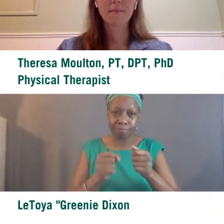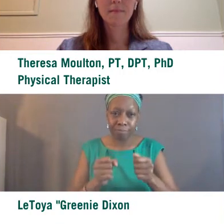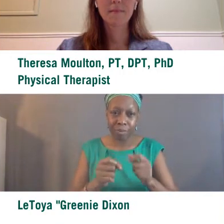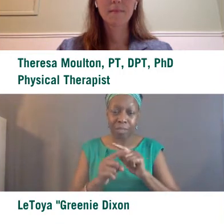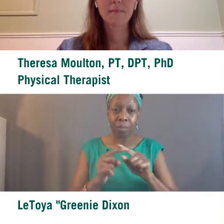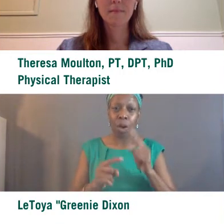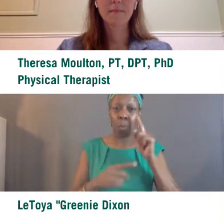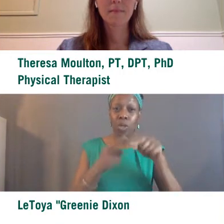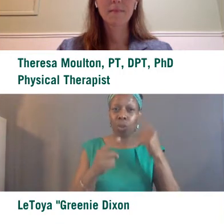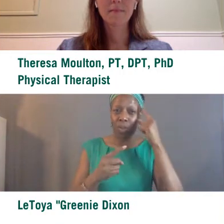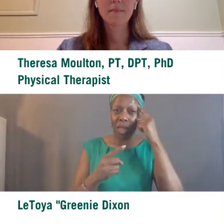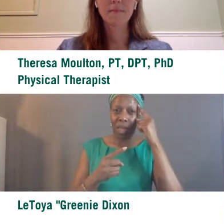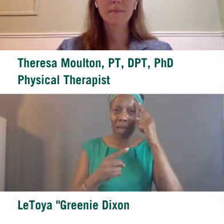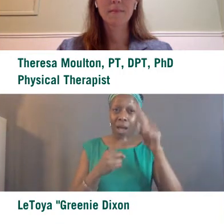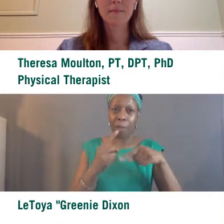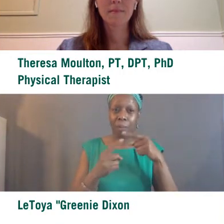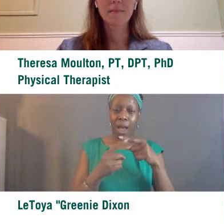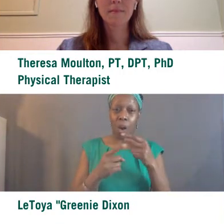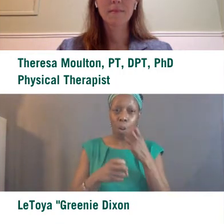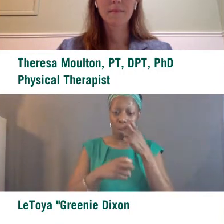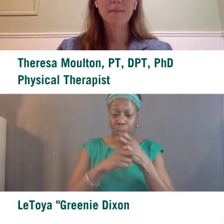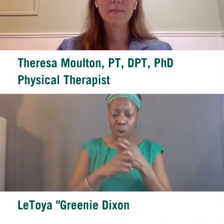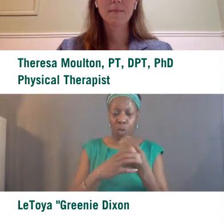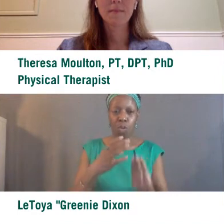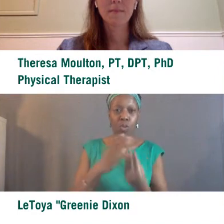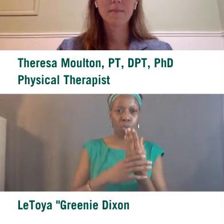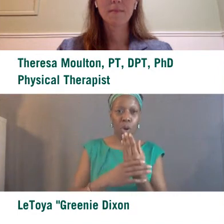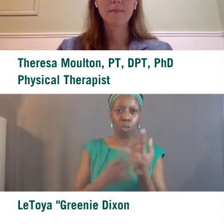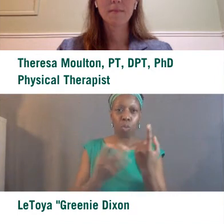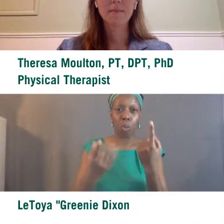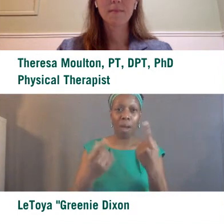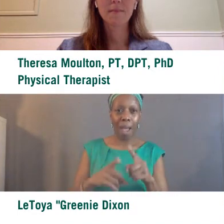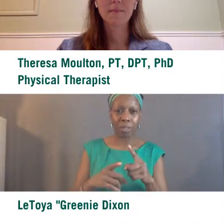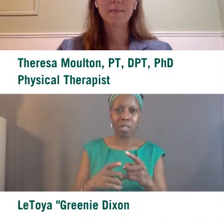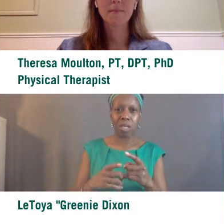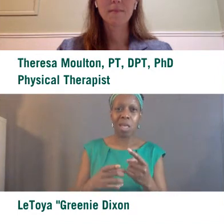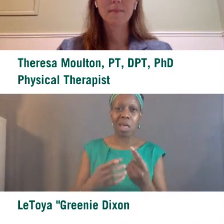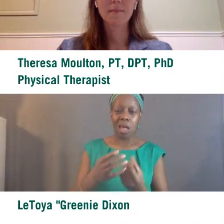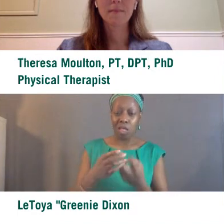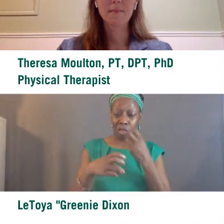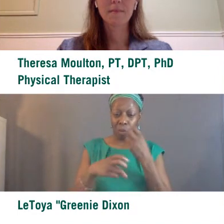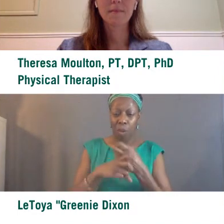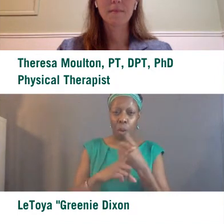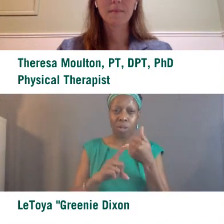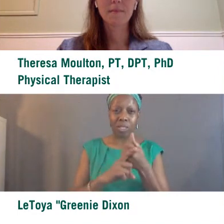and the muscle responds by activating the satellite cells. And a very strong activation